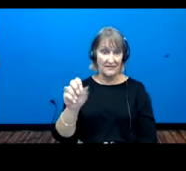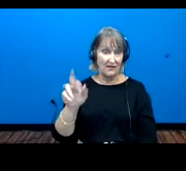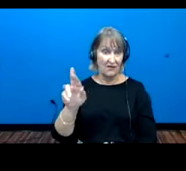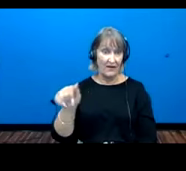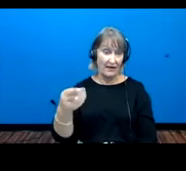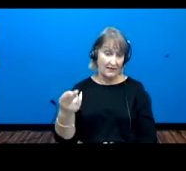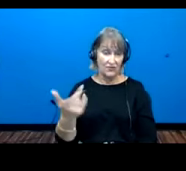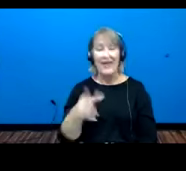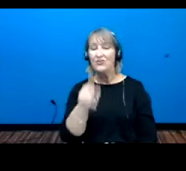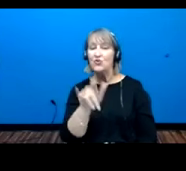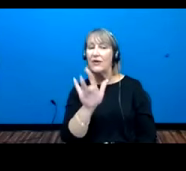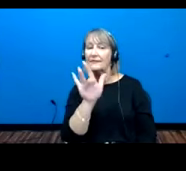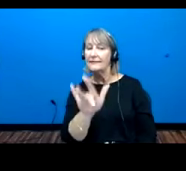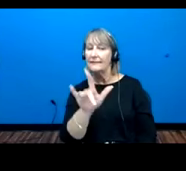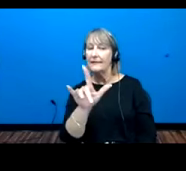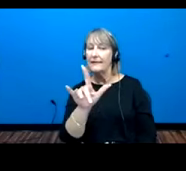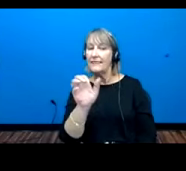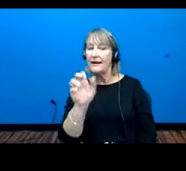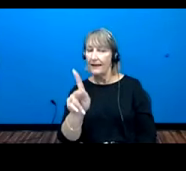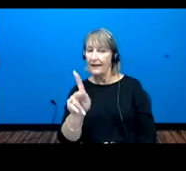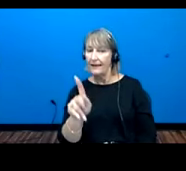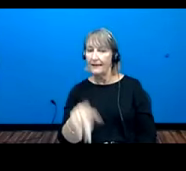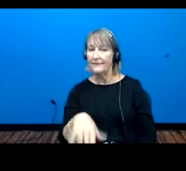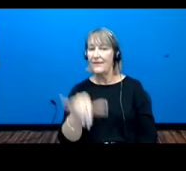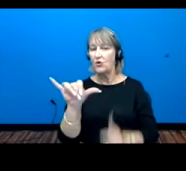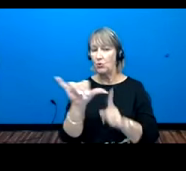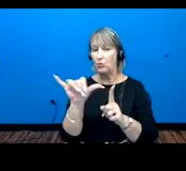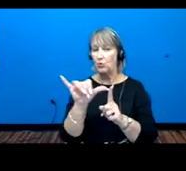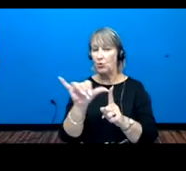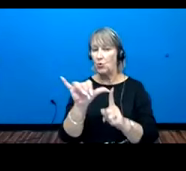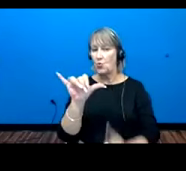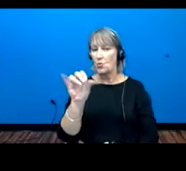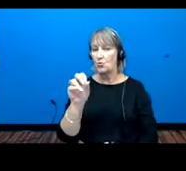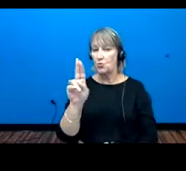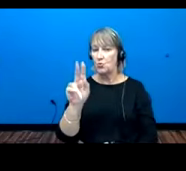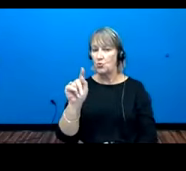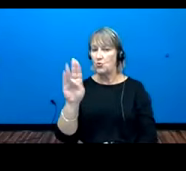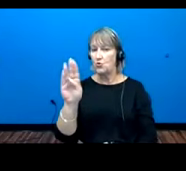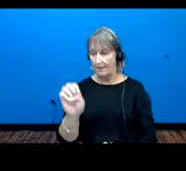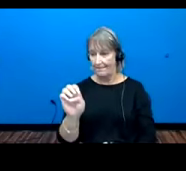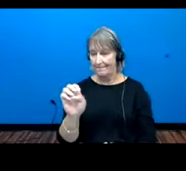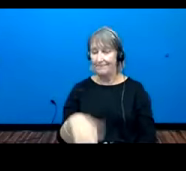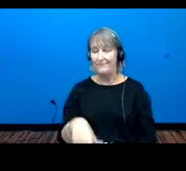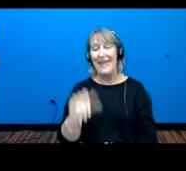to watch some of those videos. So it really is ASL is ever-changing.